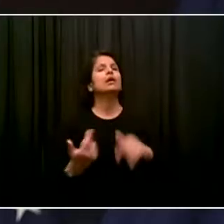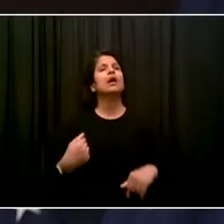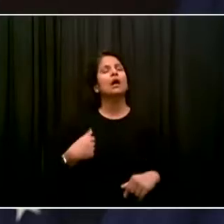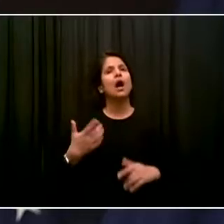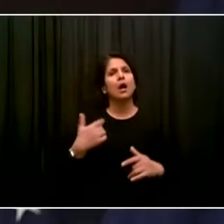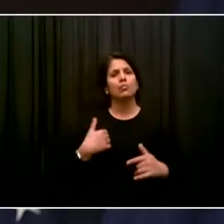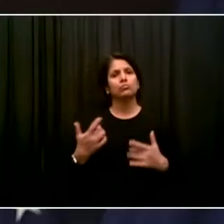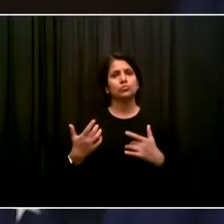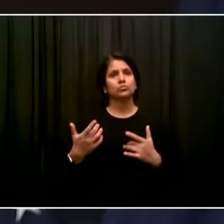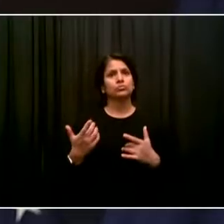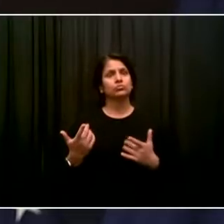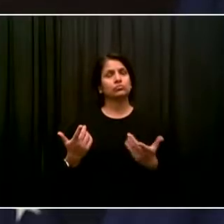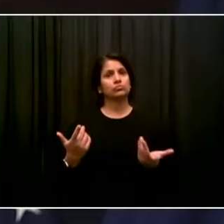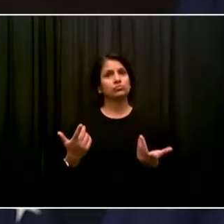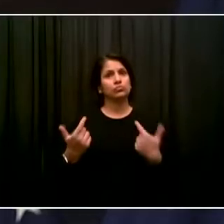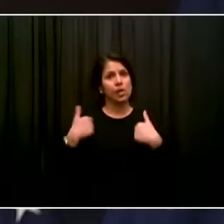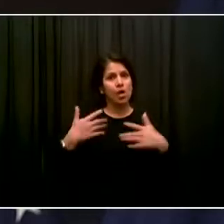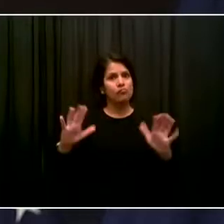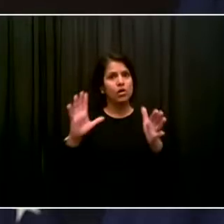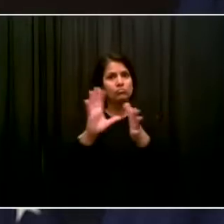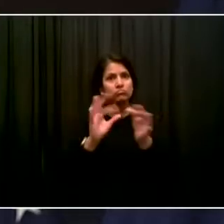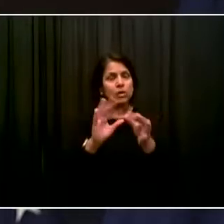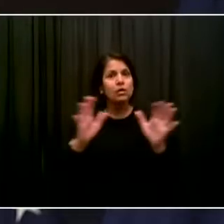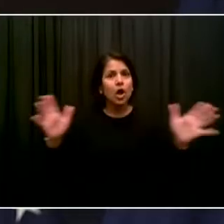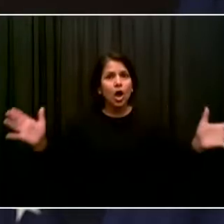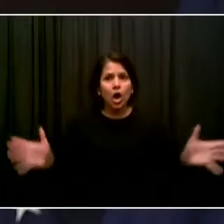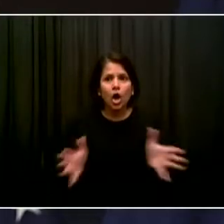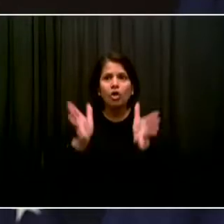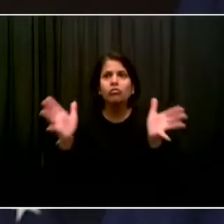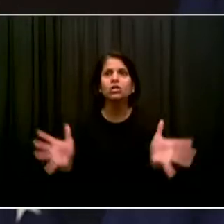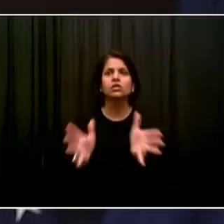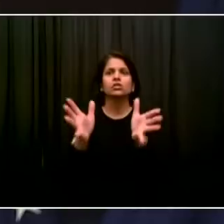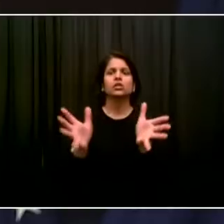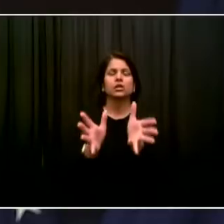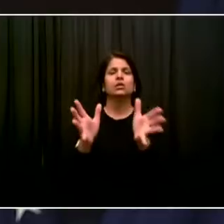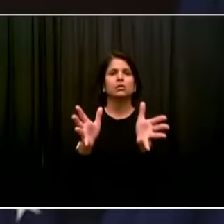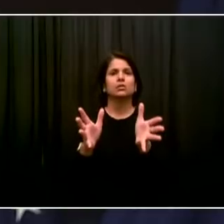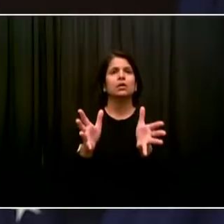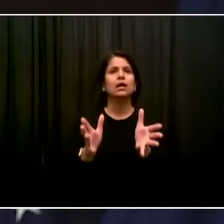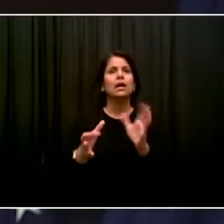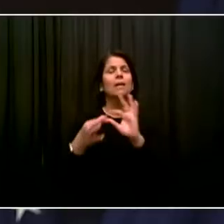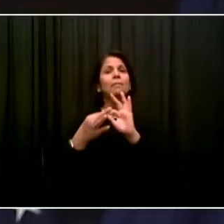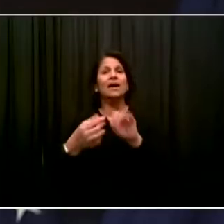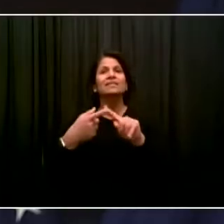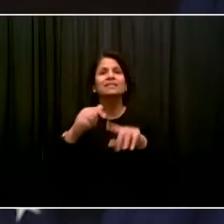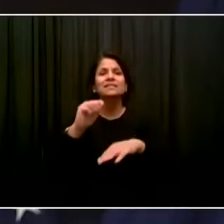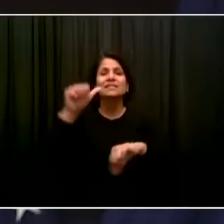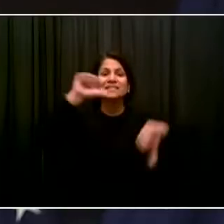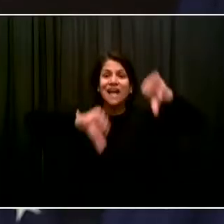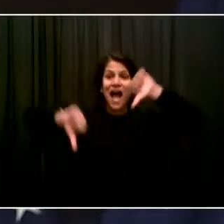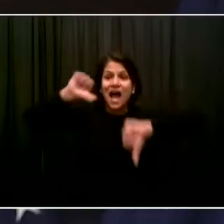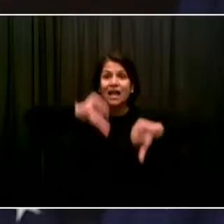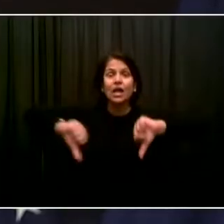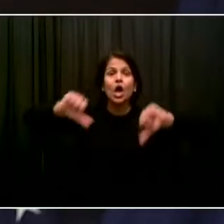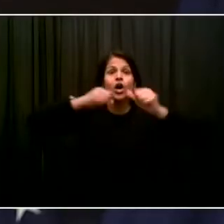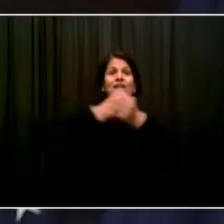EACH DAY. I THINK THAT IS IMPORTANT TO NOTE. THE FAMILIES